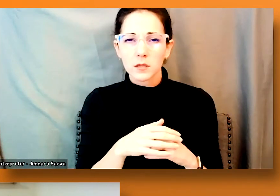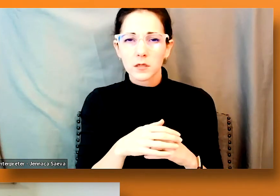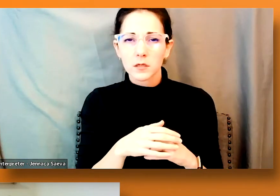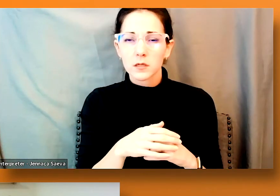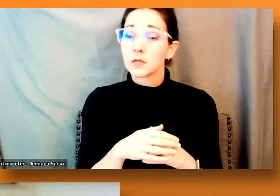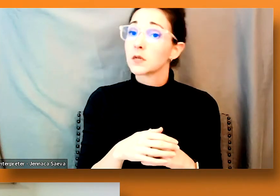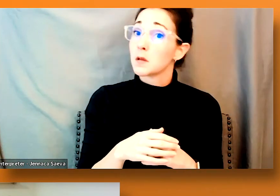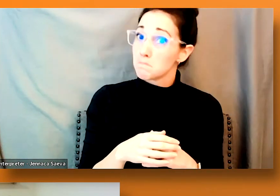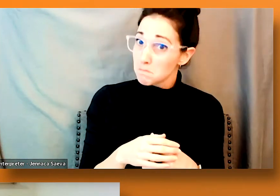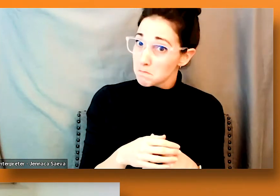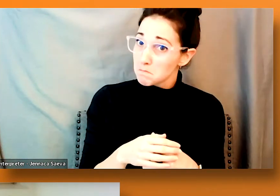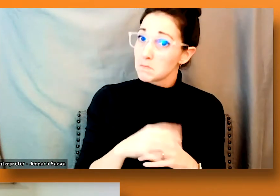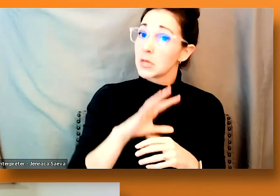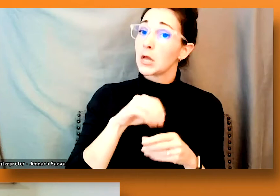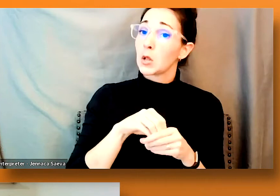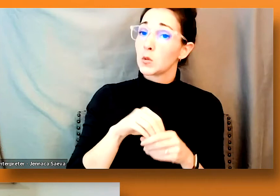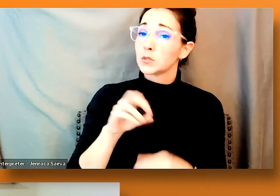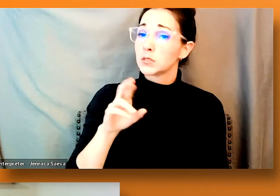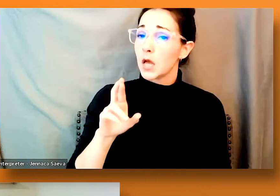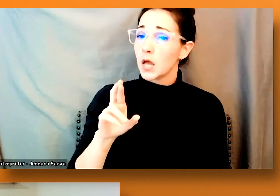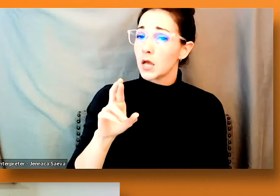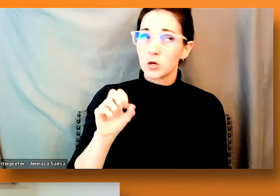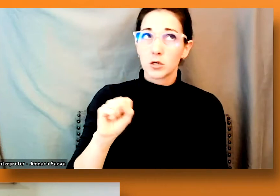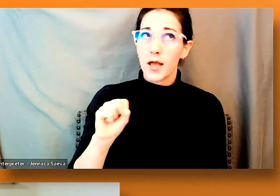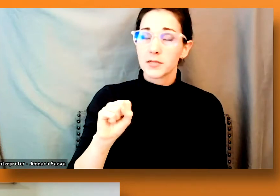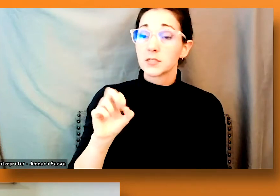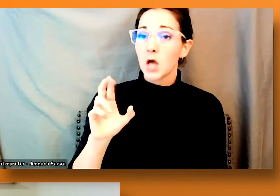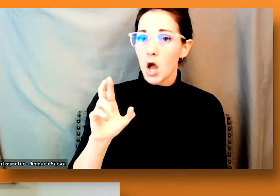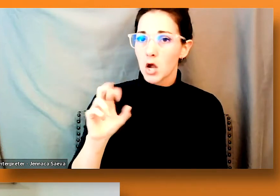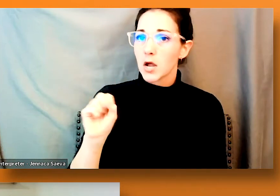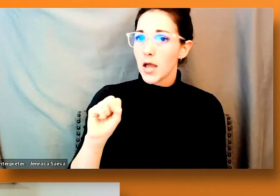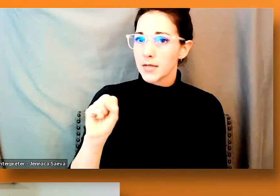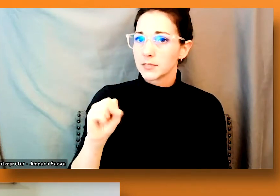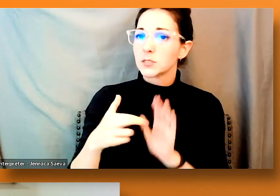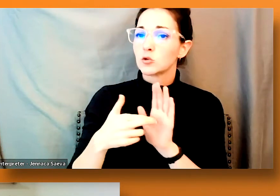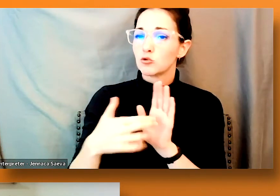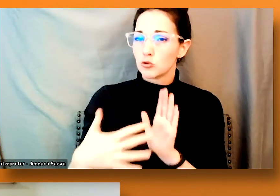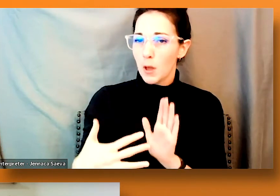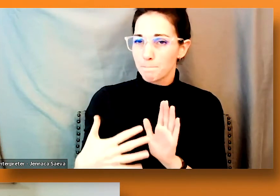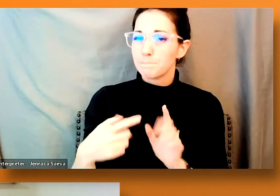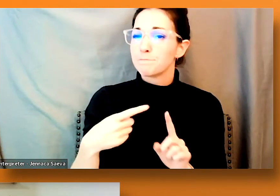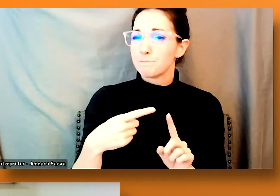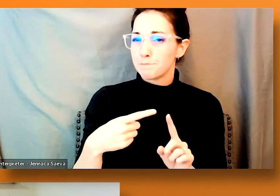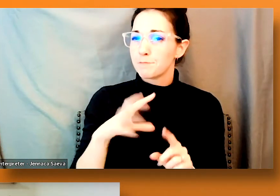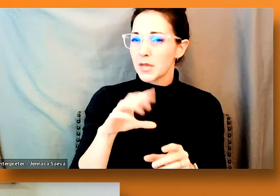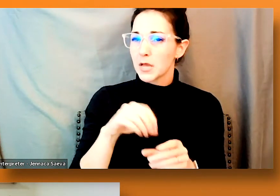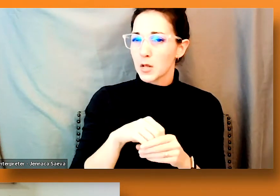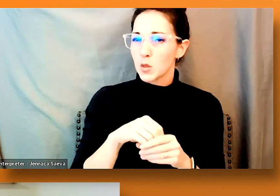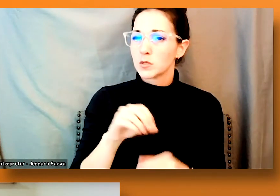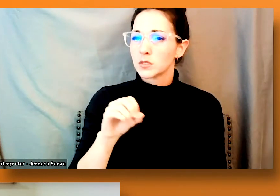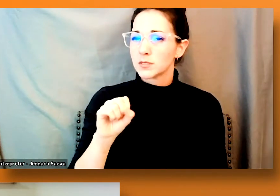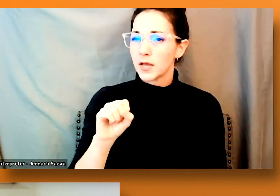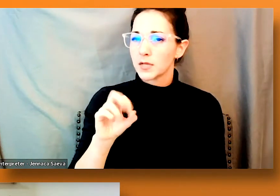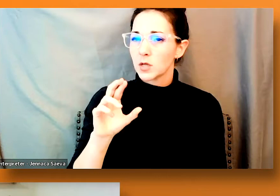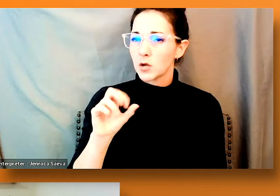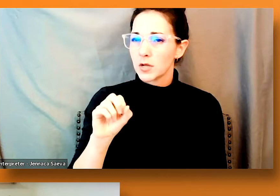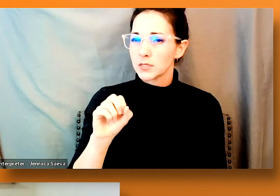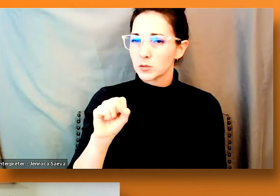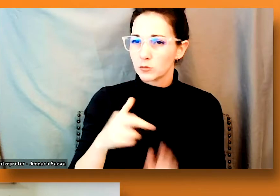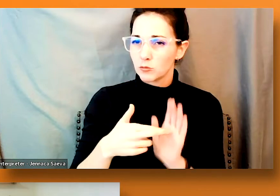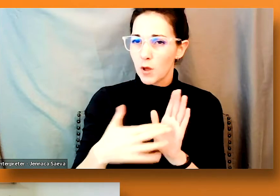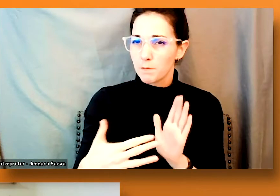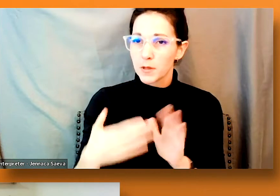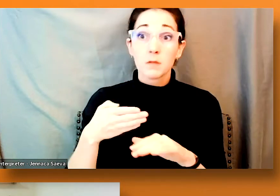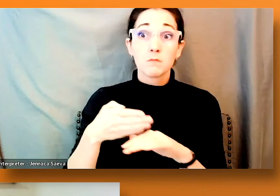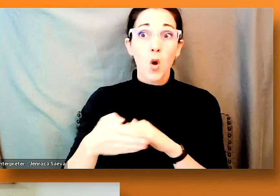Well, it includes the SRS rep, post-award rep.